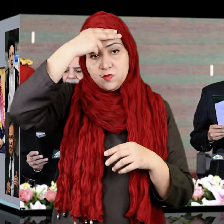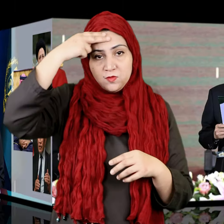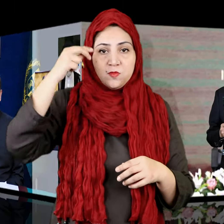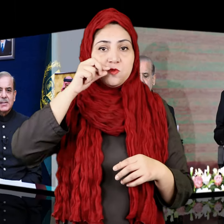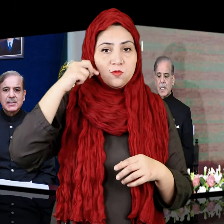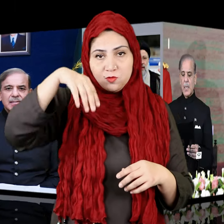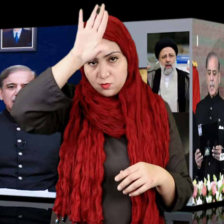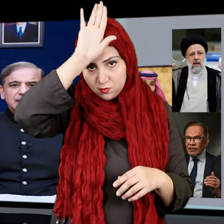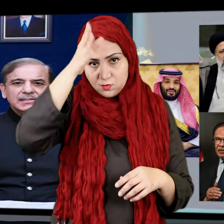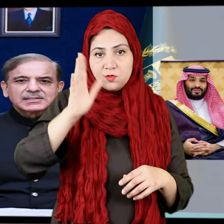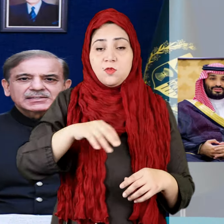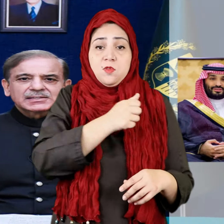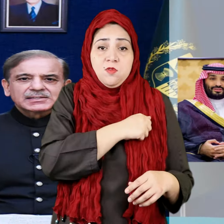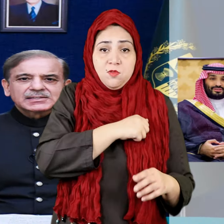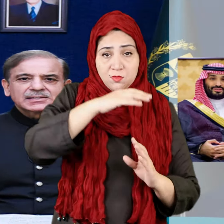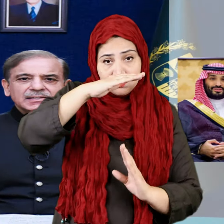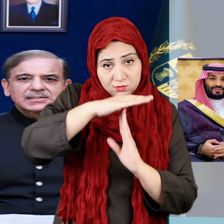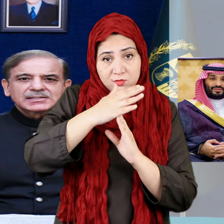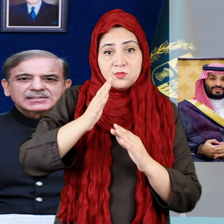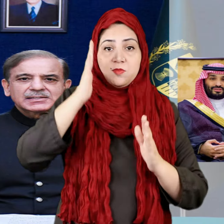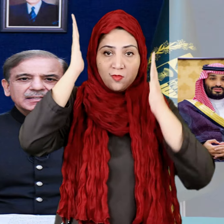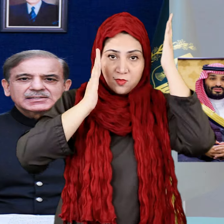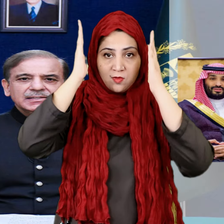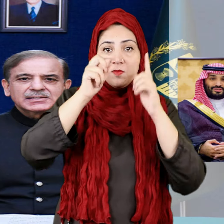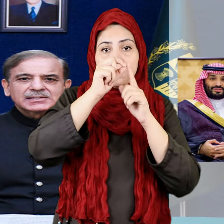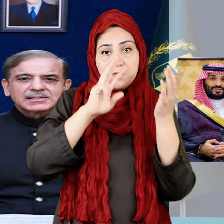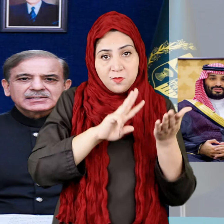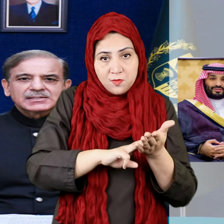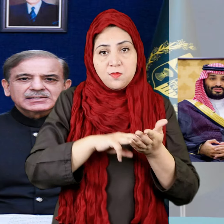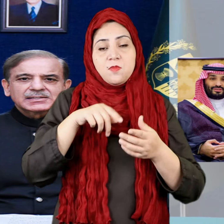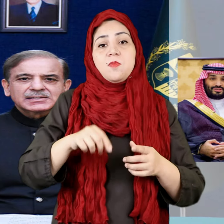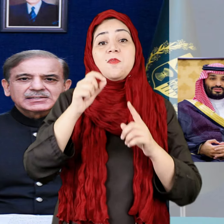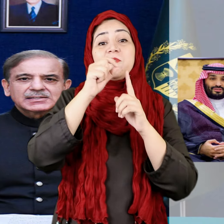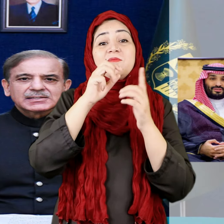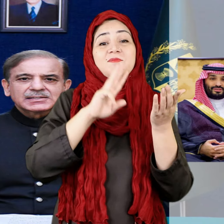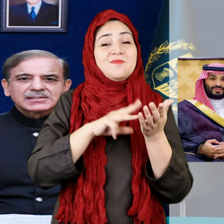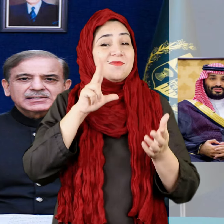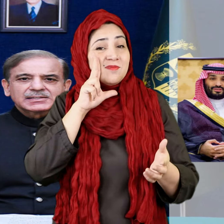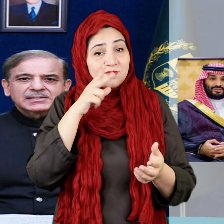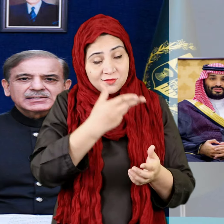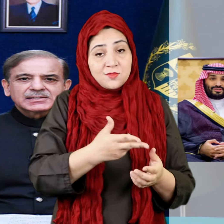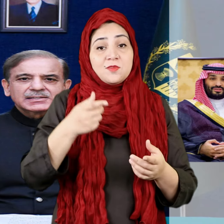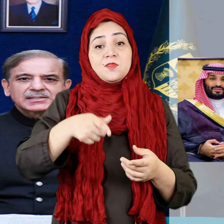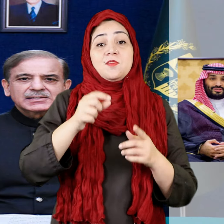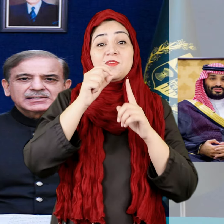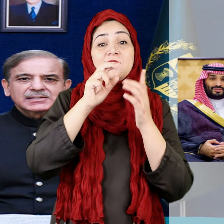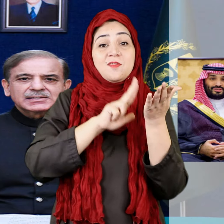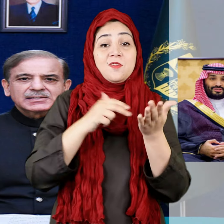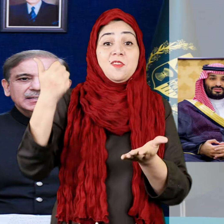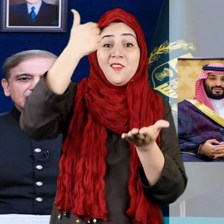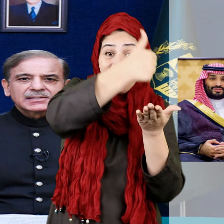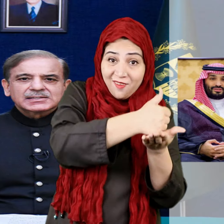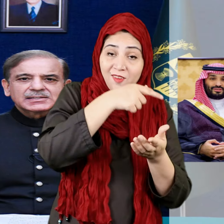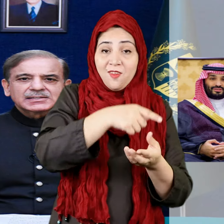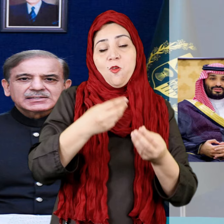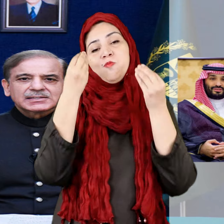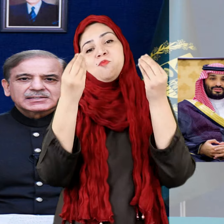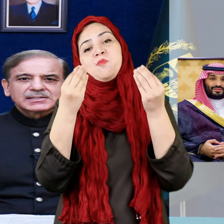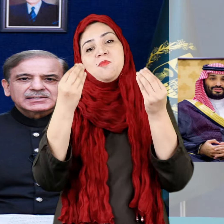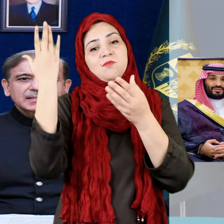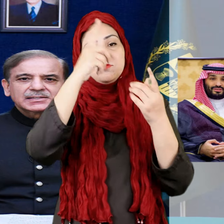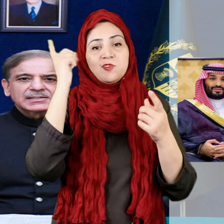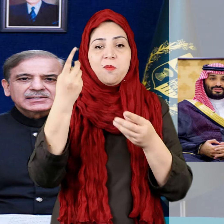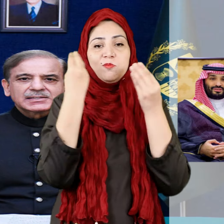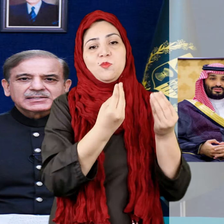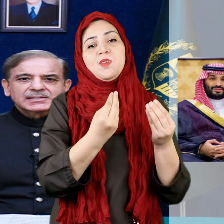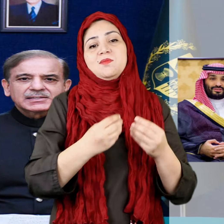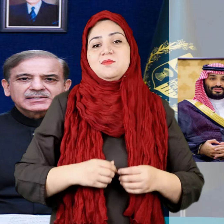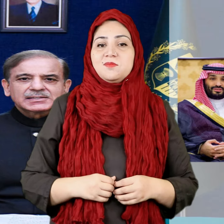Saudi Crown Prince Mohammed bin Salman, Iranian President, and the Prime Minister of Malaysia congratulated Prime Minister Shahbaz Sharif on winning the position of Prime Minister.